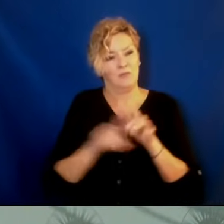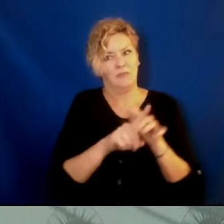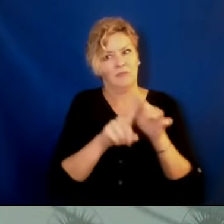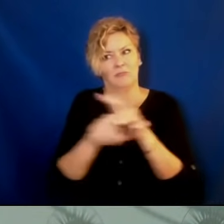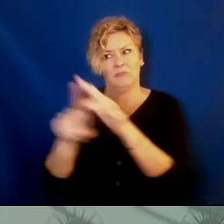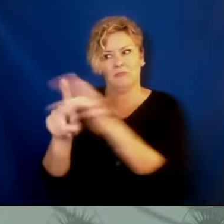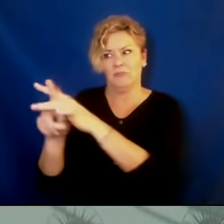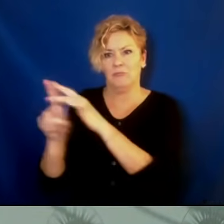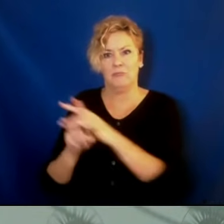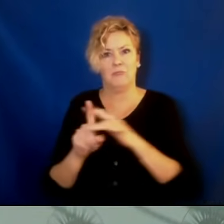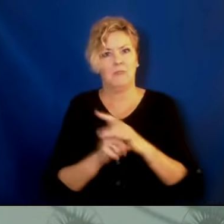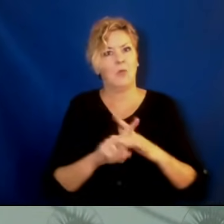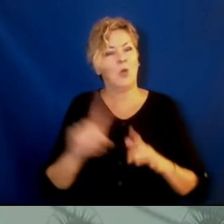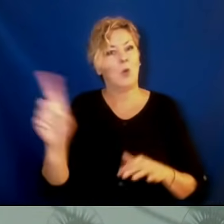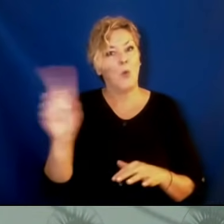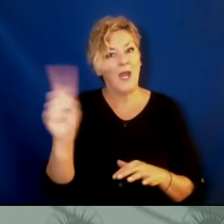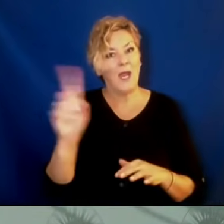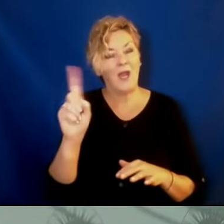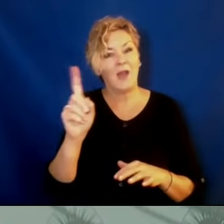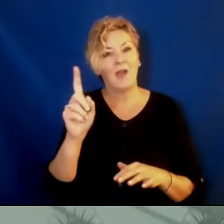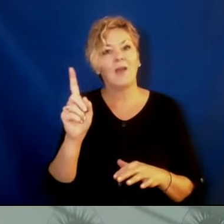But I would say this.